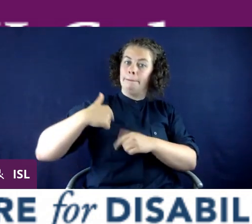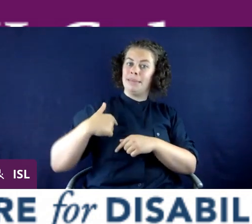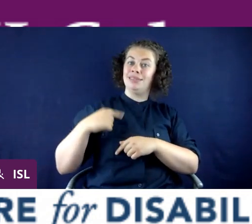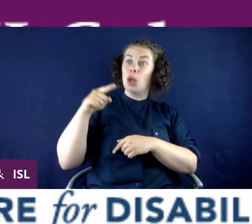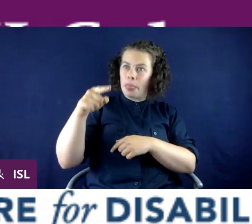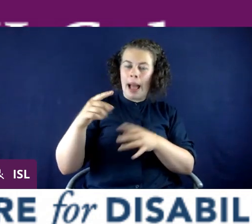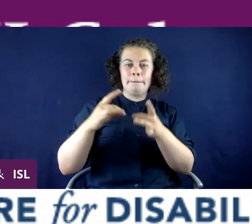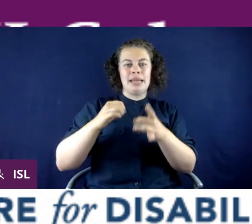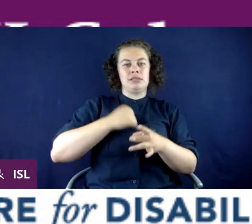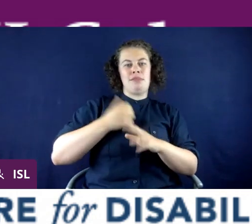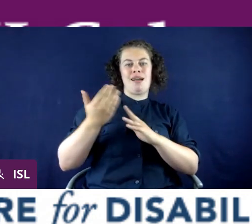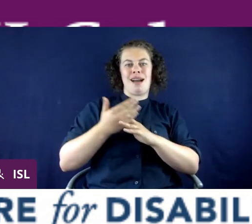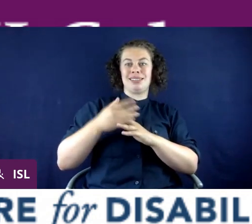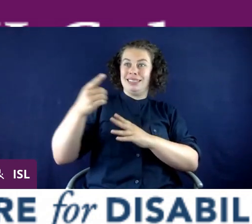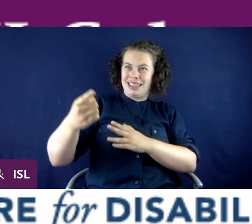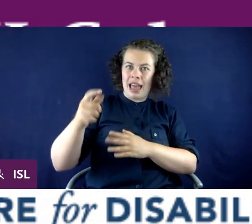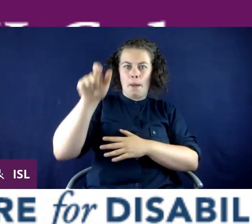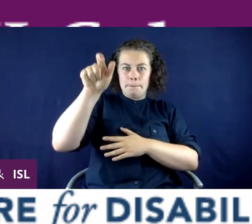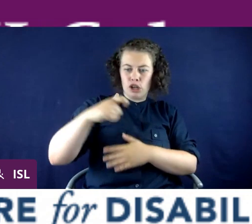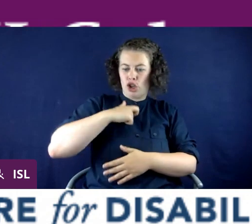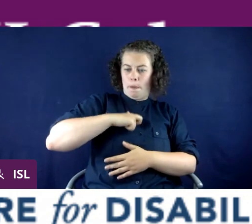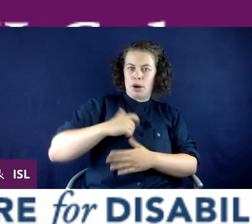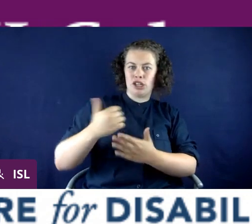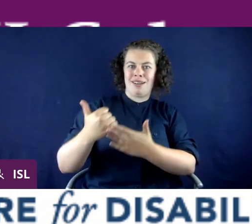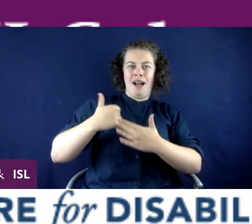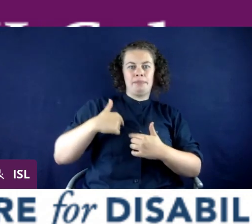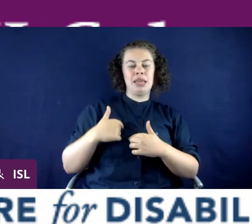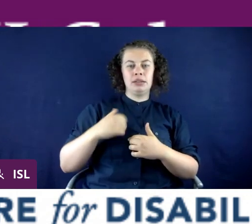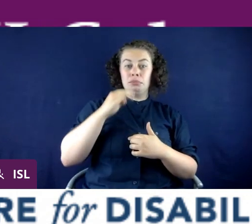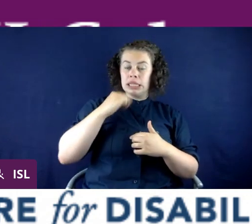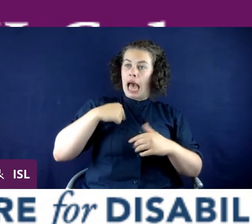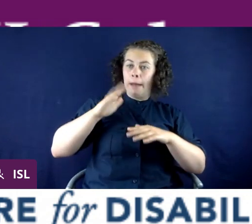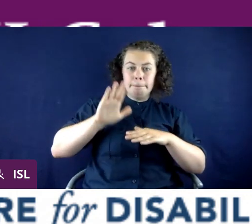to people with disabilities lives. There is a huge element of interdependence.